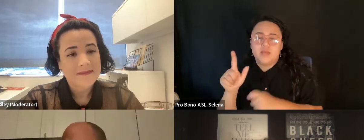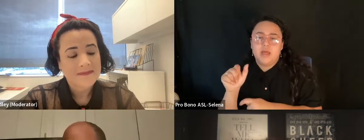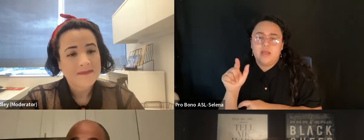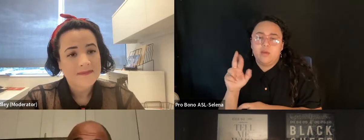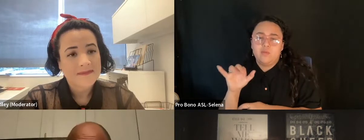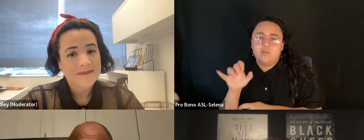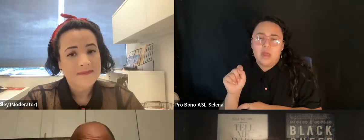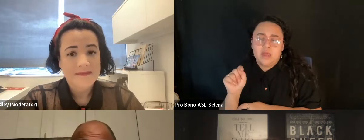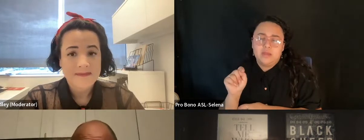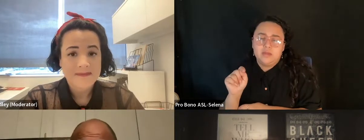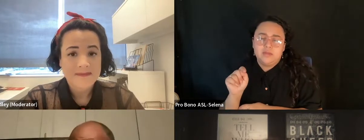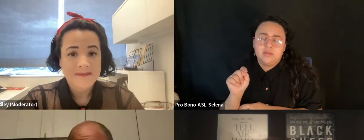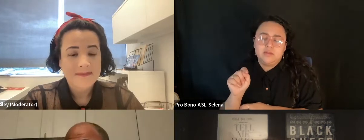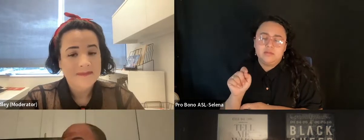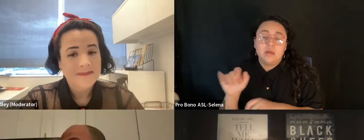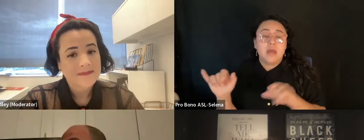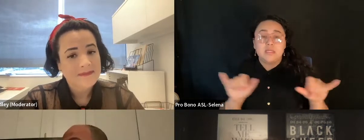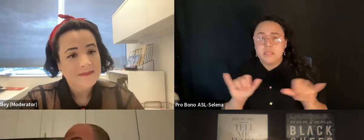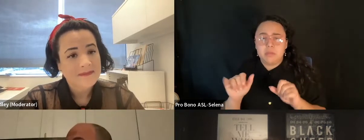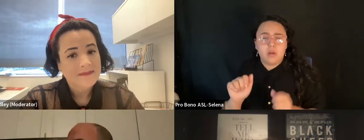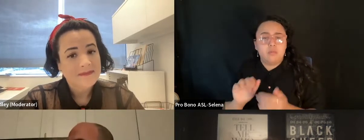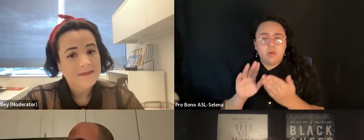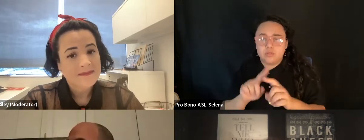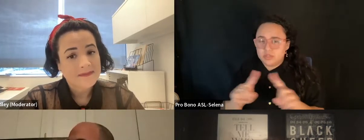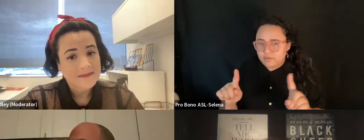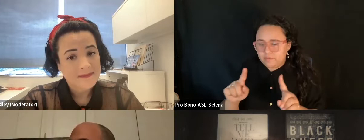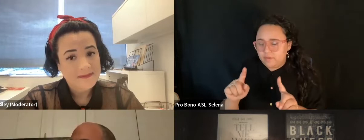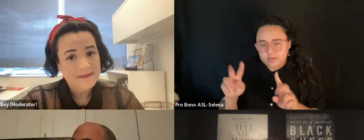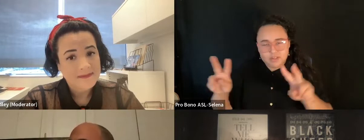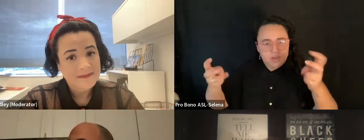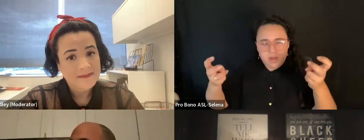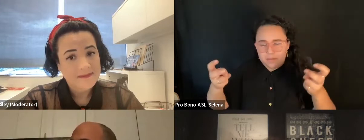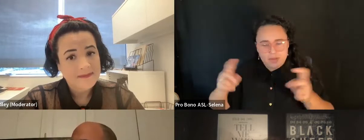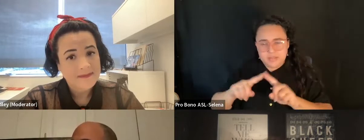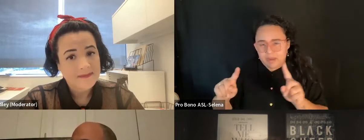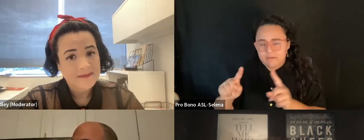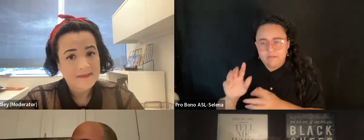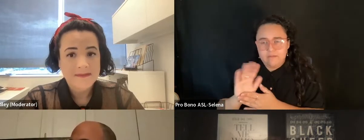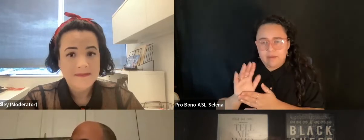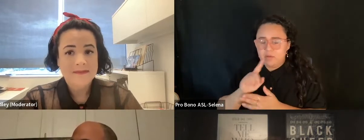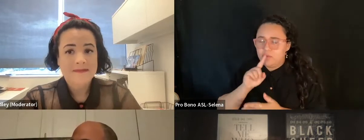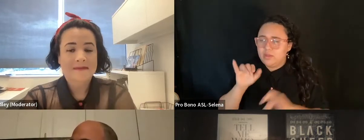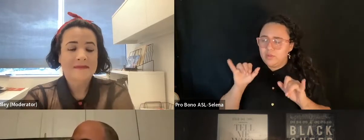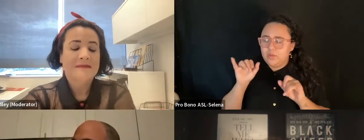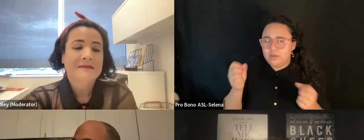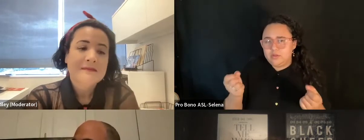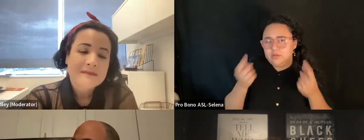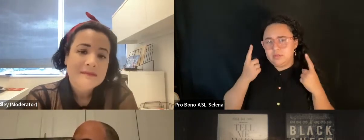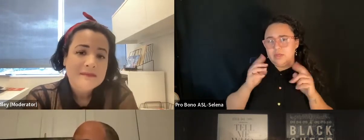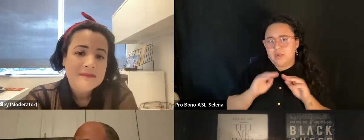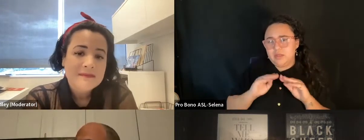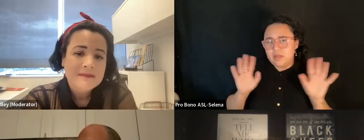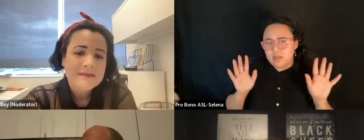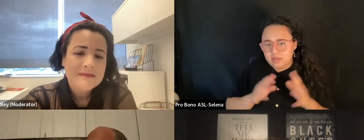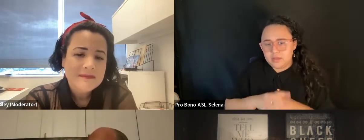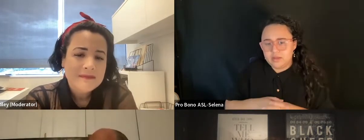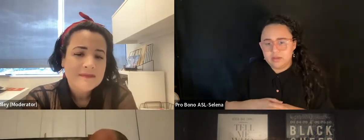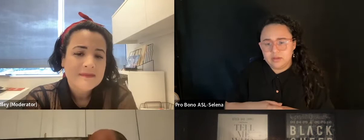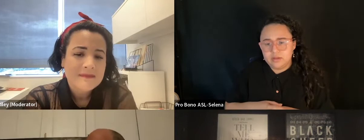It was very, very illuminating as sort of an experience of making a documentary.